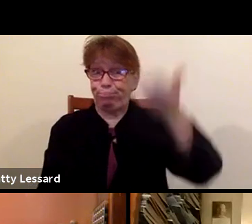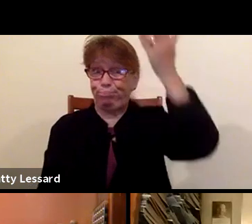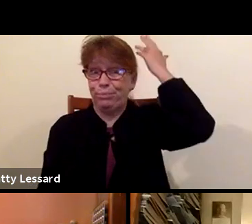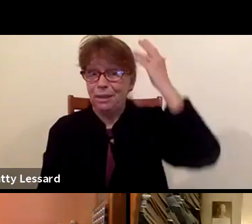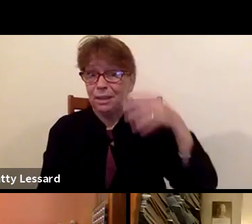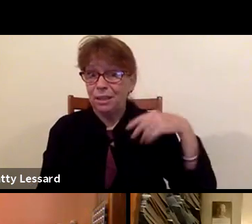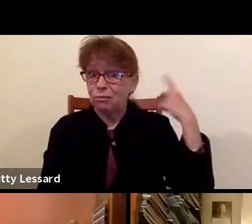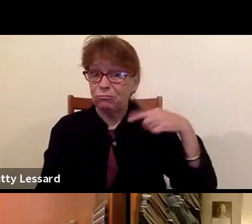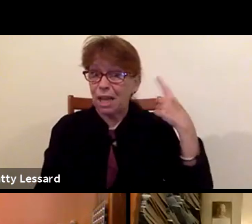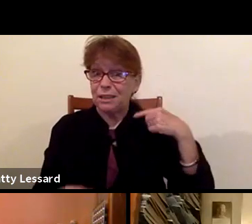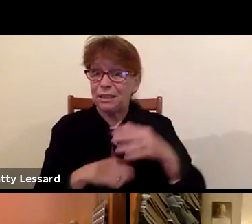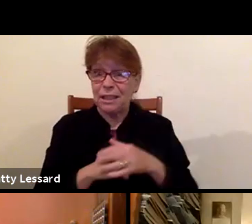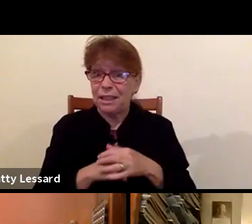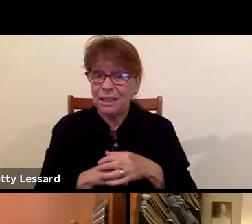I don't want anybody to know the Harvard business review